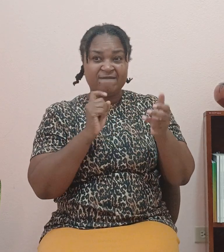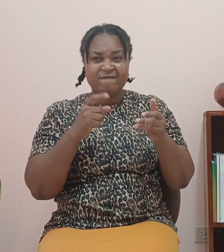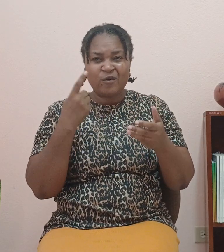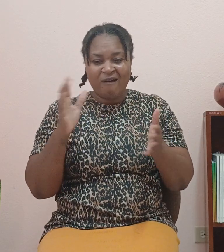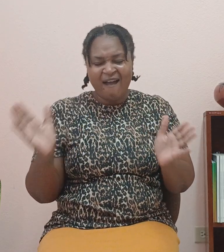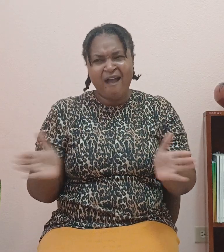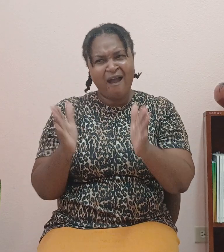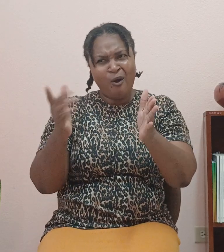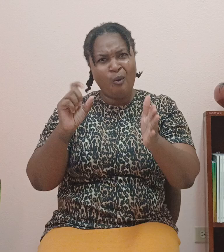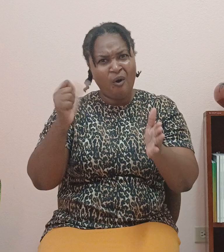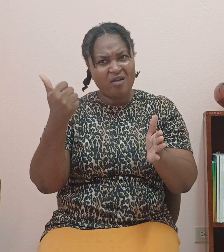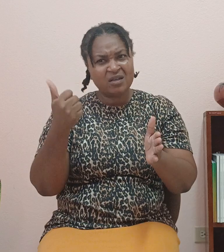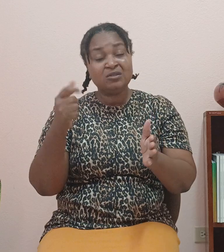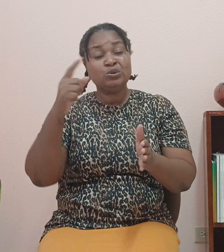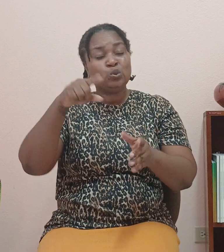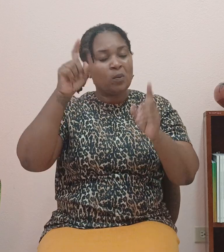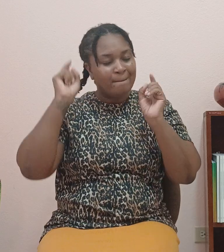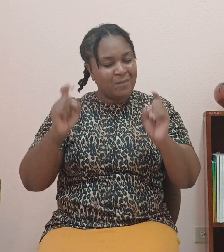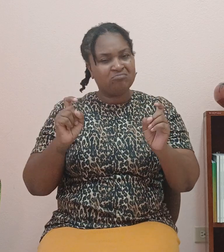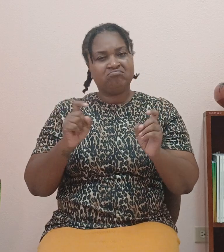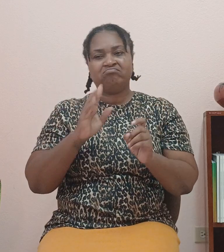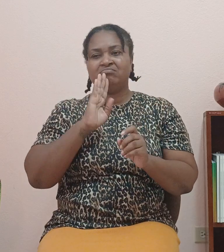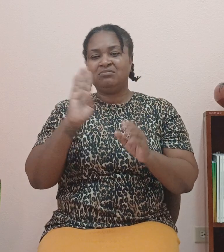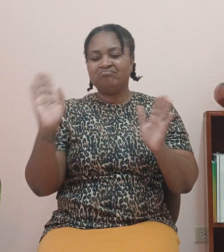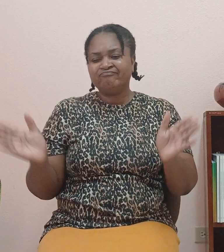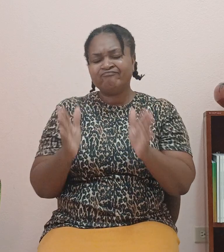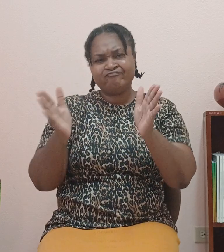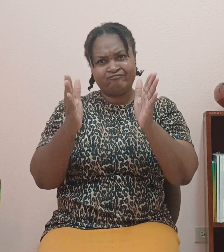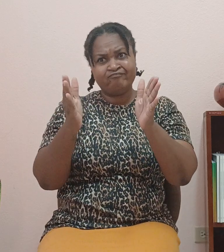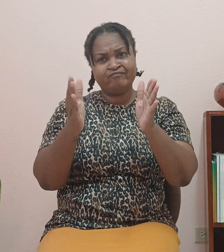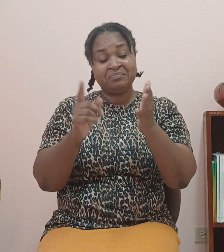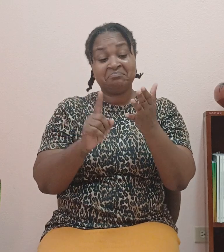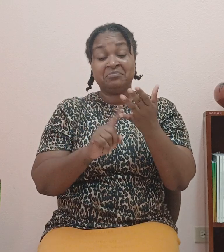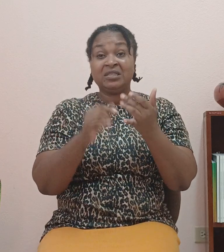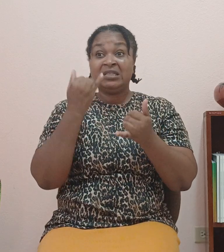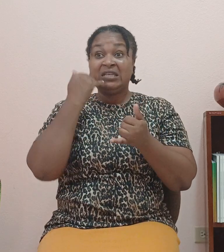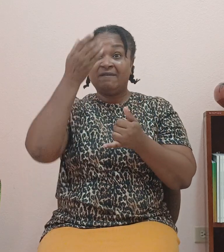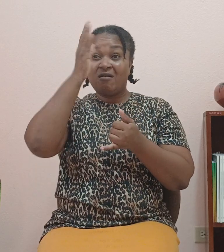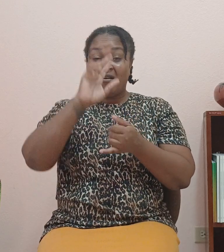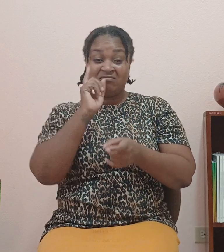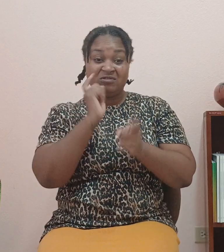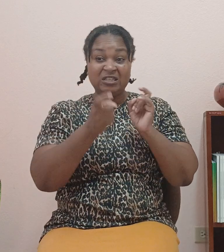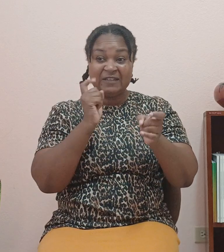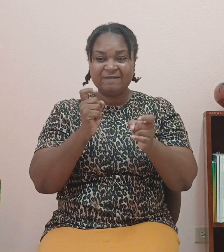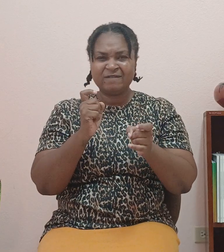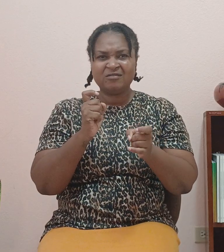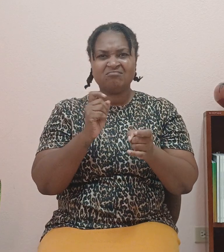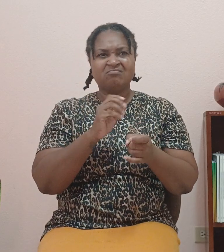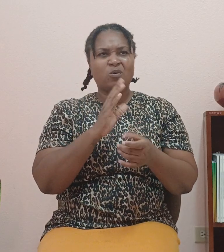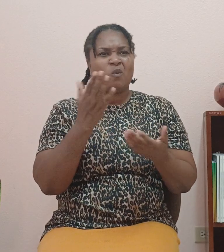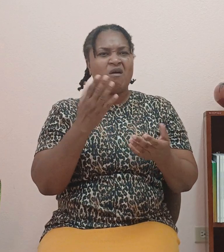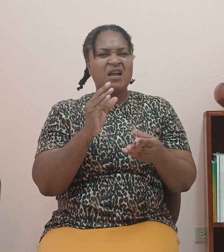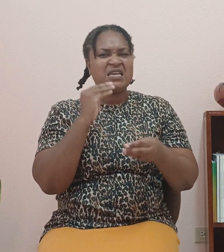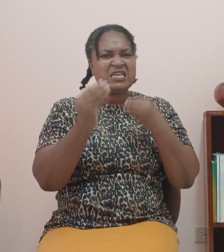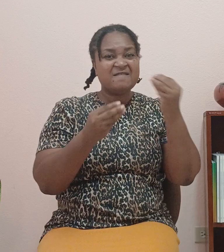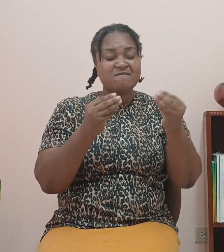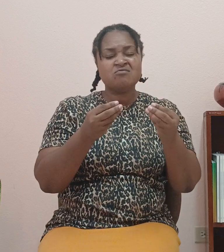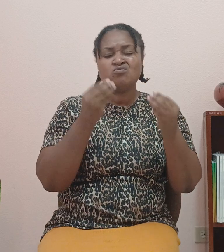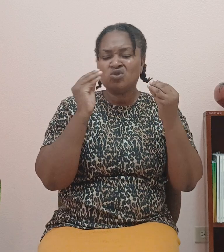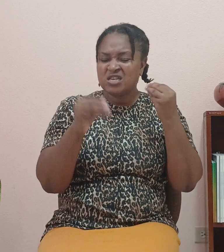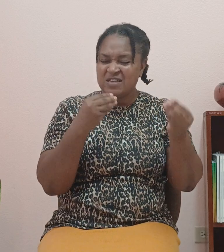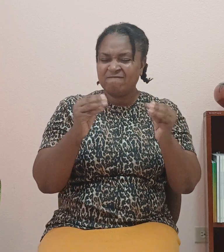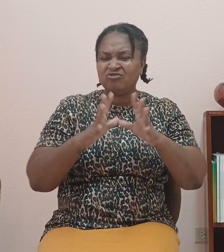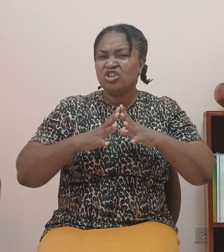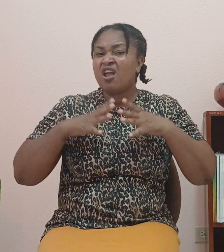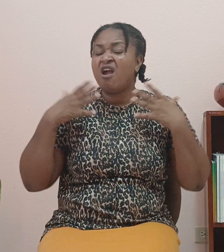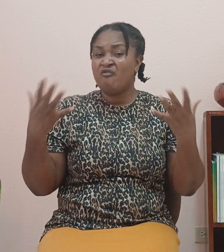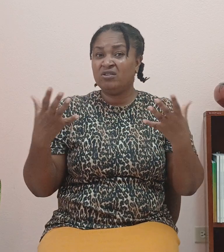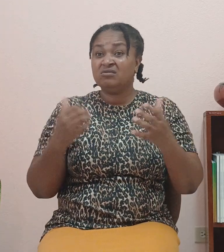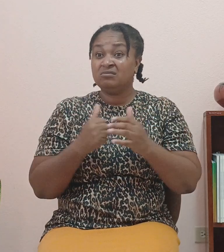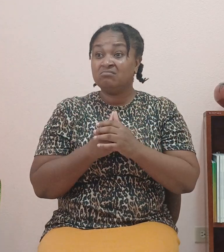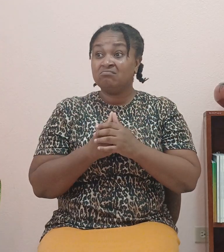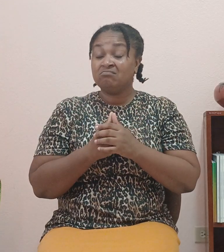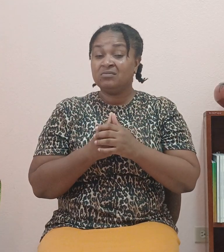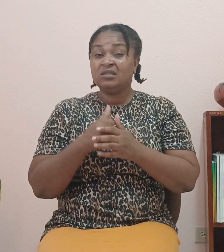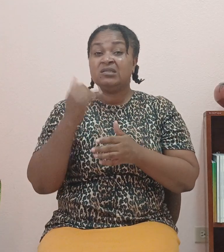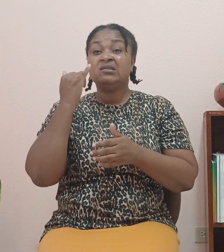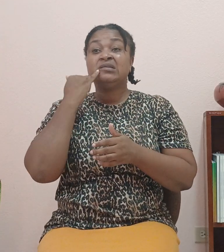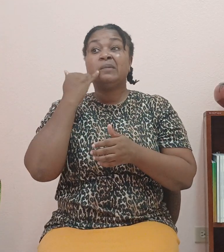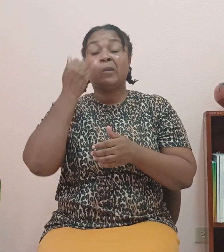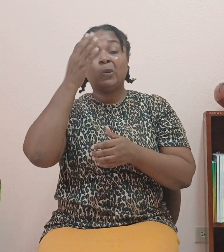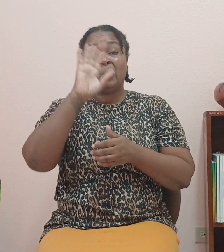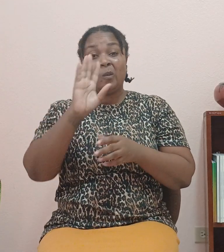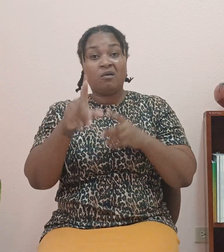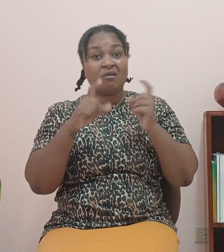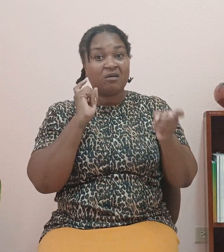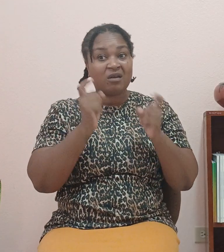be encouraging. If it is giving, give generously. If God has given you leadership ability, take the